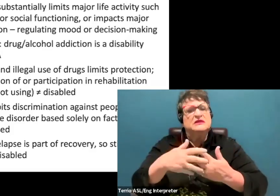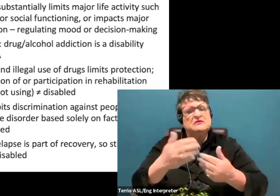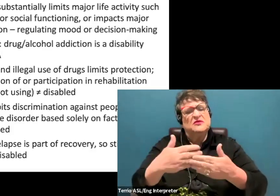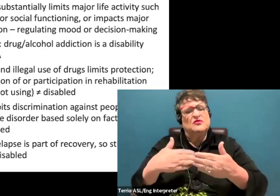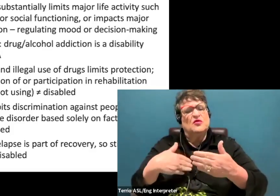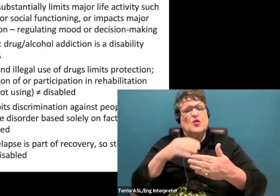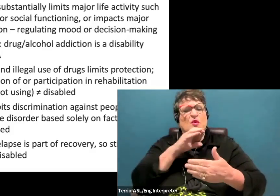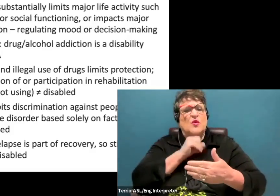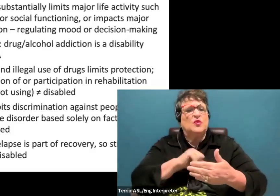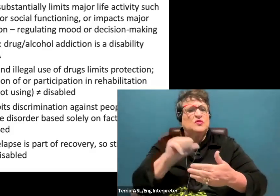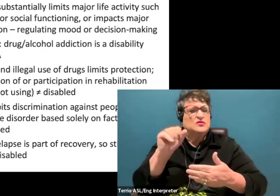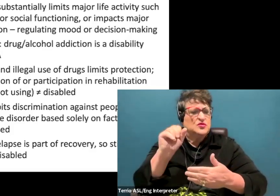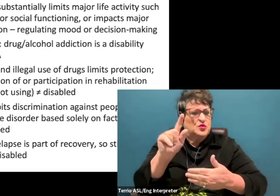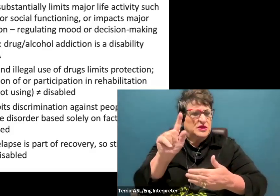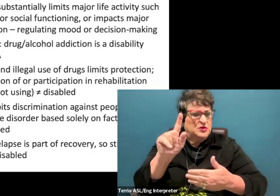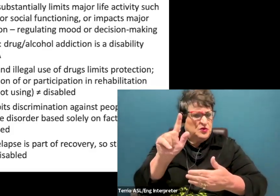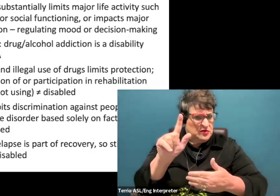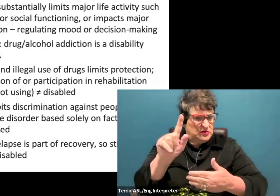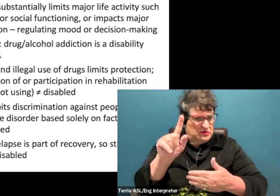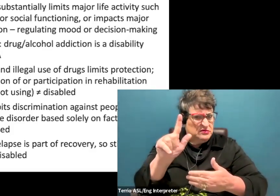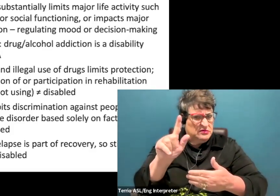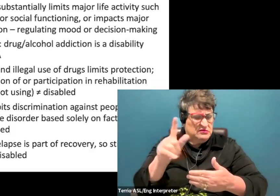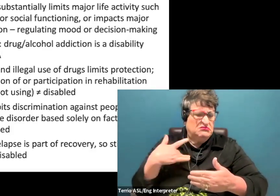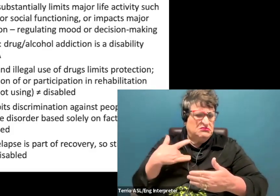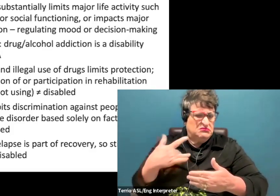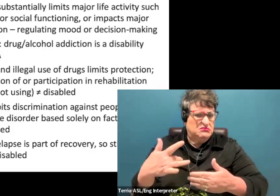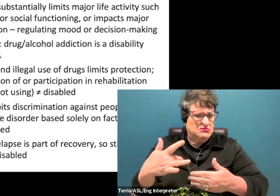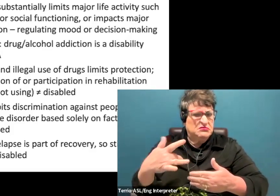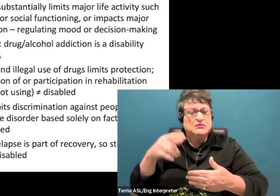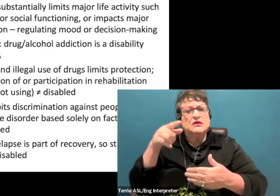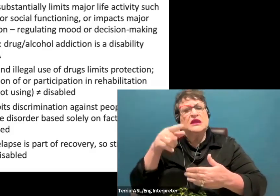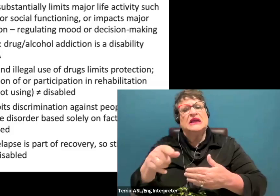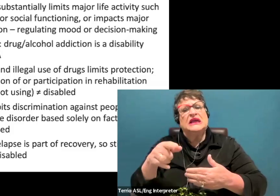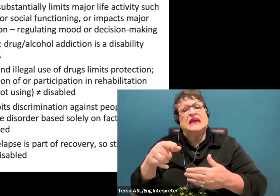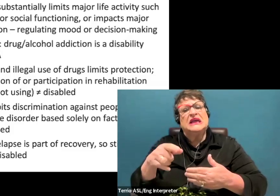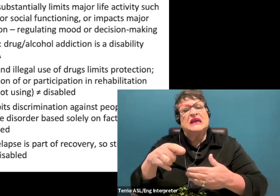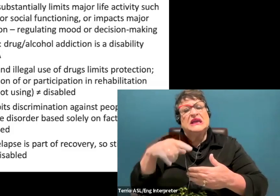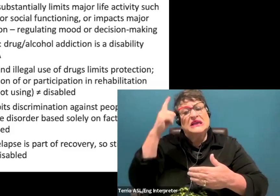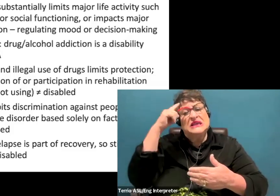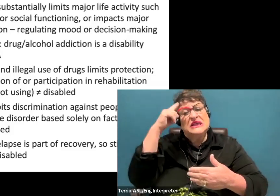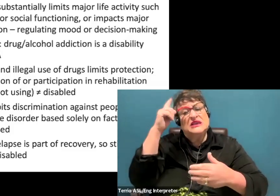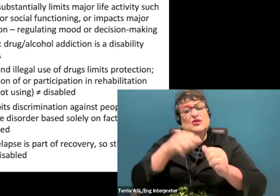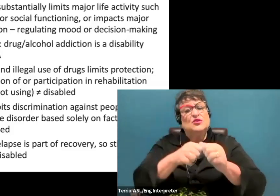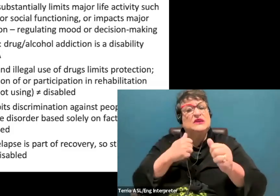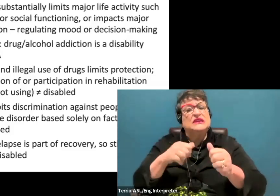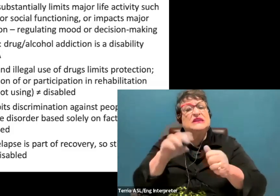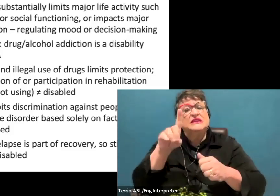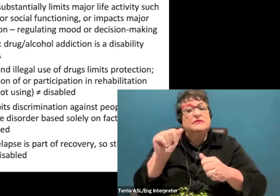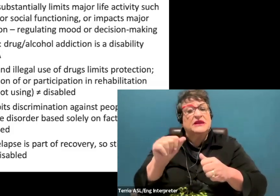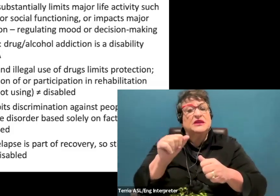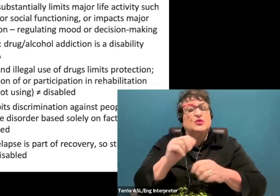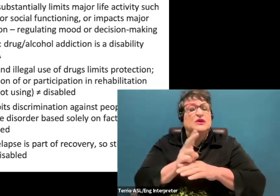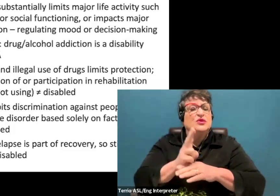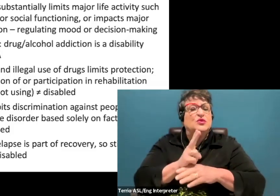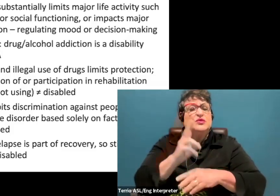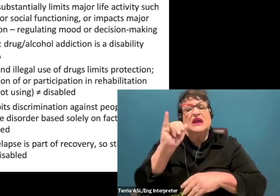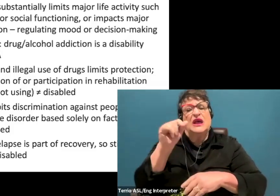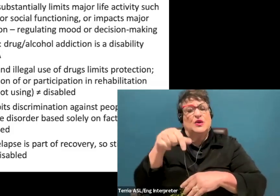When we assess intellectual disabilities, oftentimes, what's being used is IQ tests, which have been, you know,